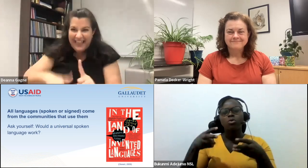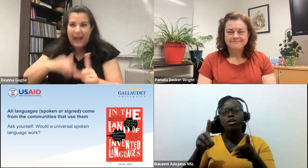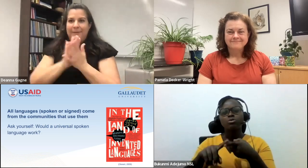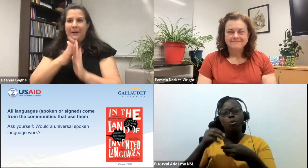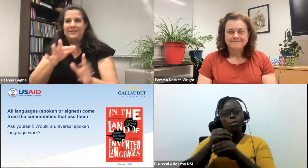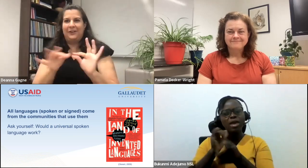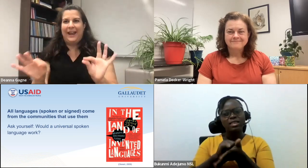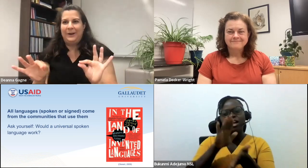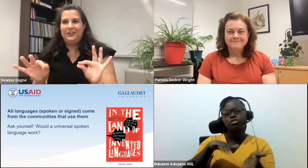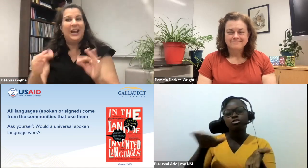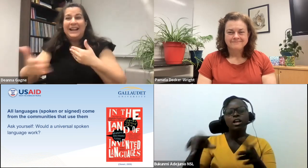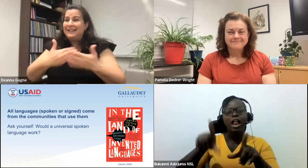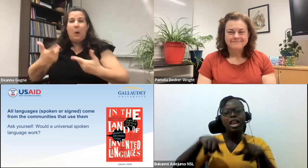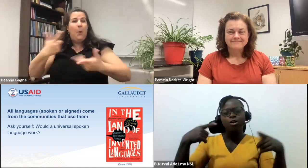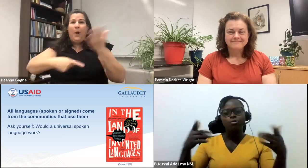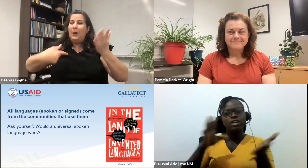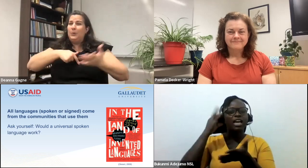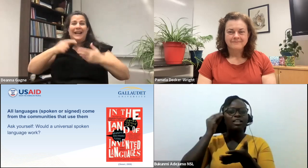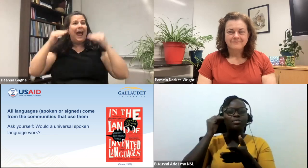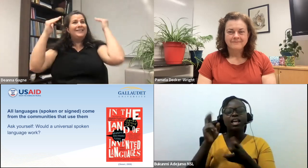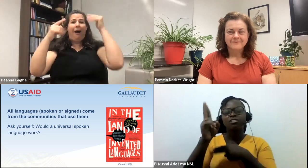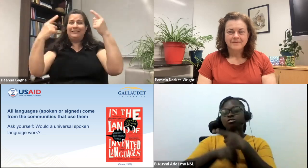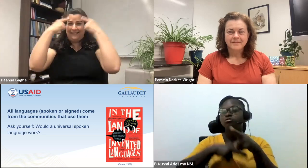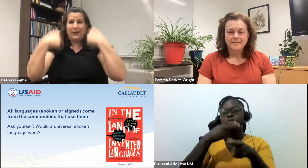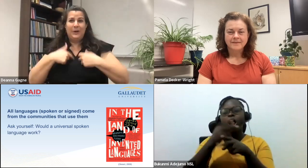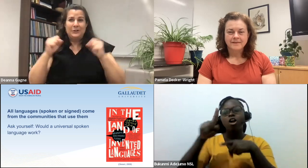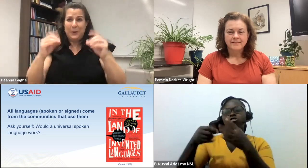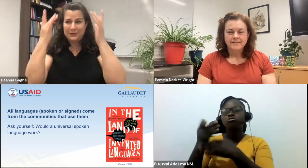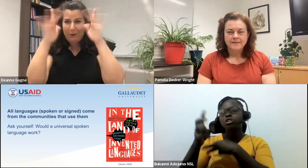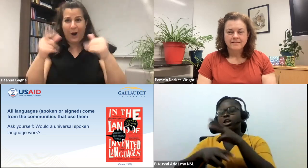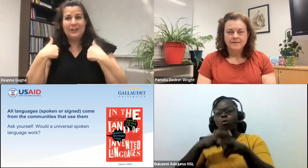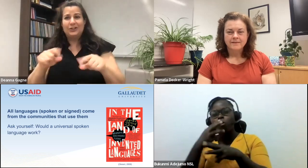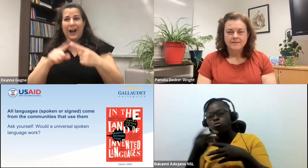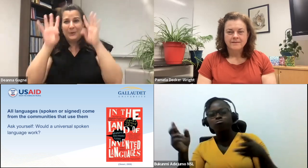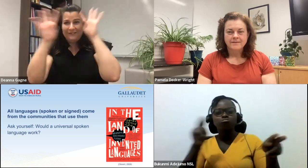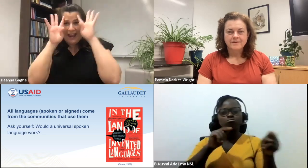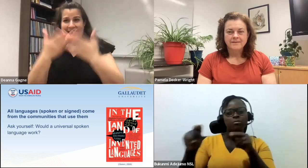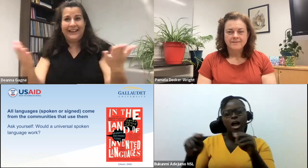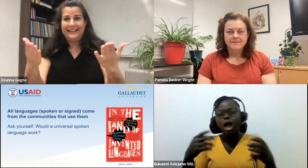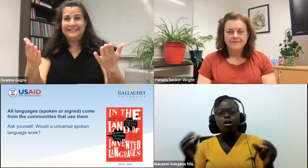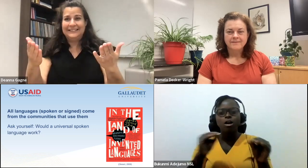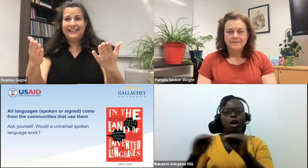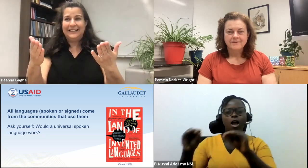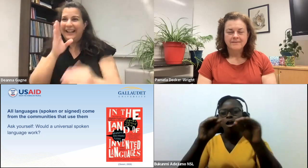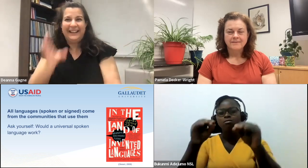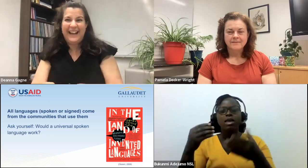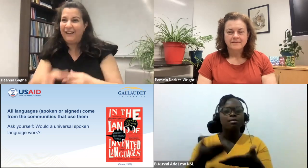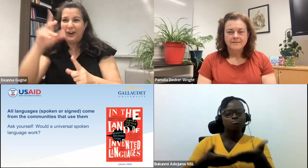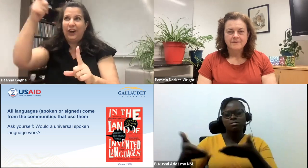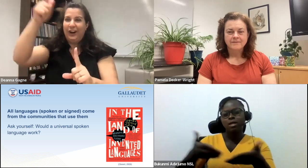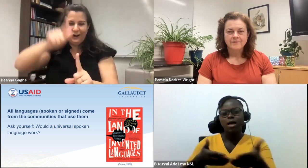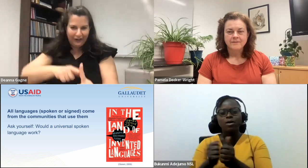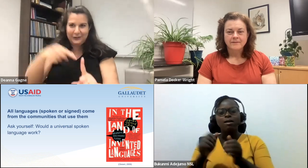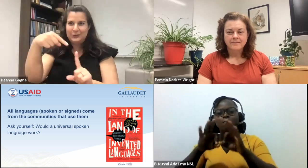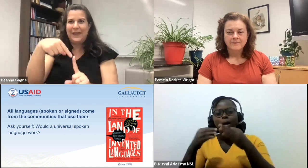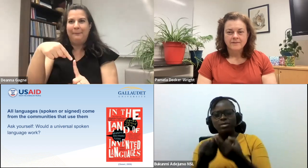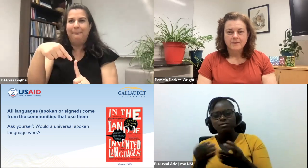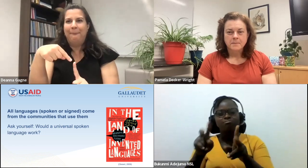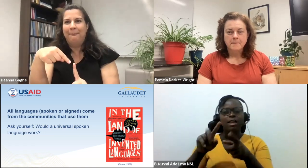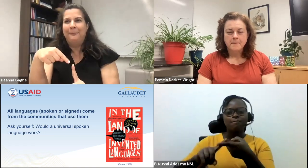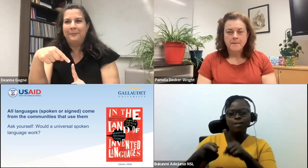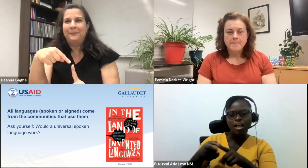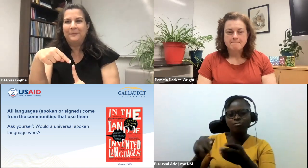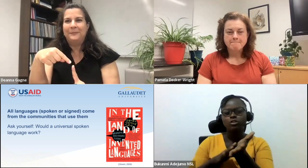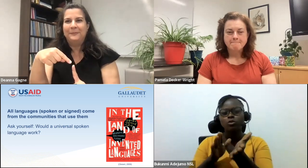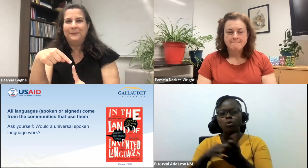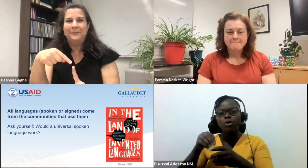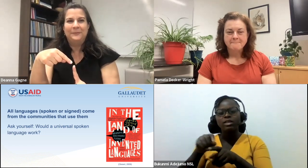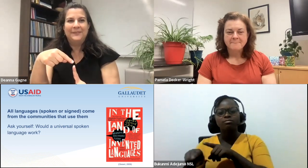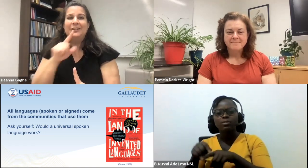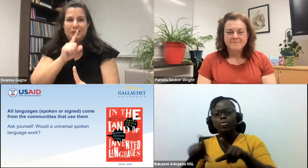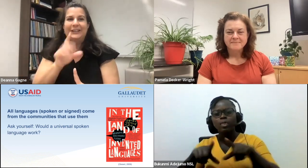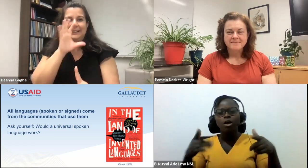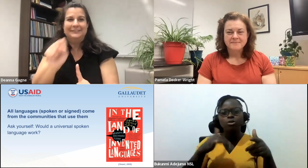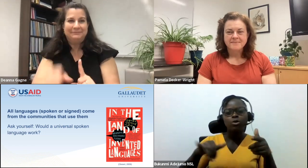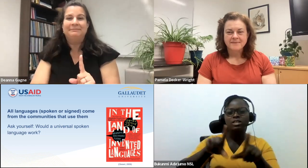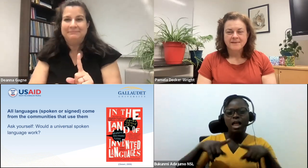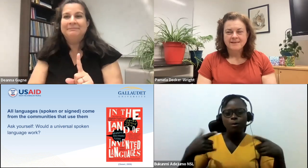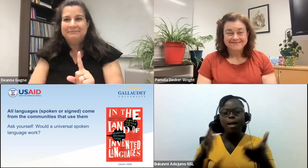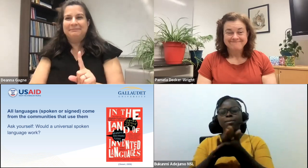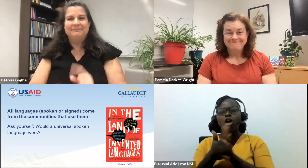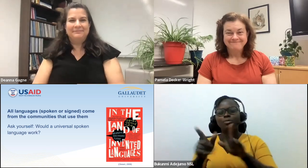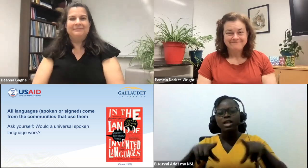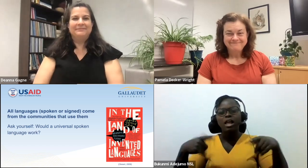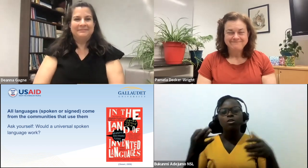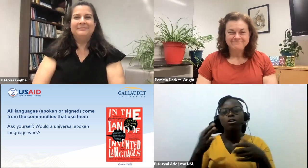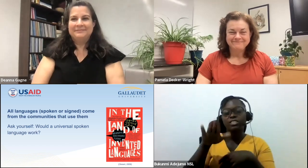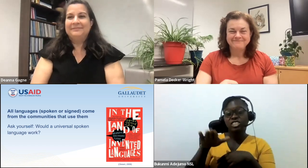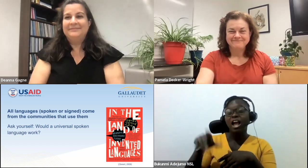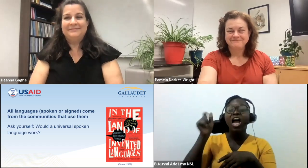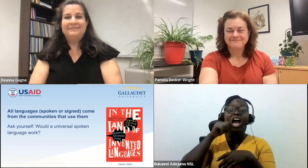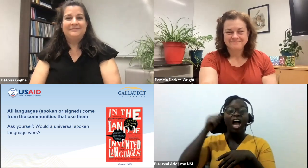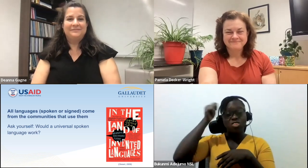in the in languages. Those are the languages that become the language of the child. You know. Adults like we're so smart trying to create this are a useful language, and yet it never triples down to be part of the children's daily lived experiences. So